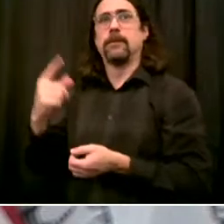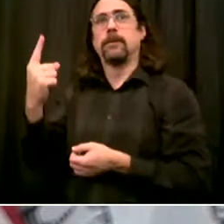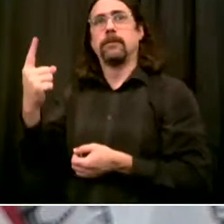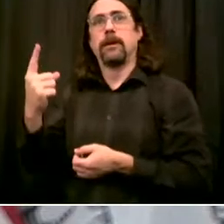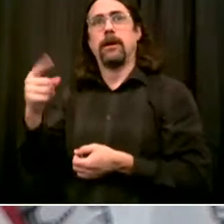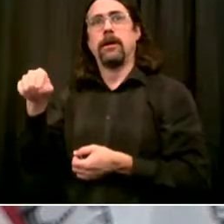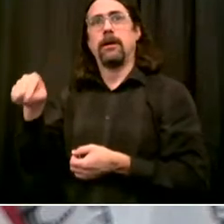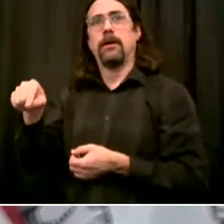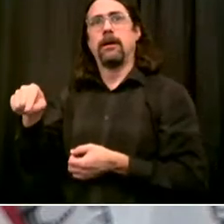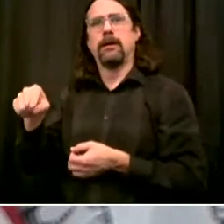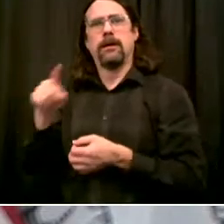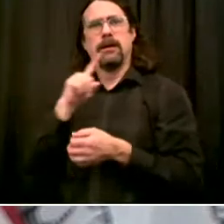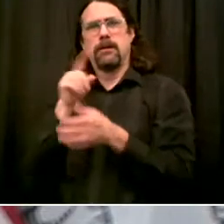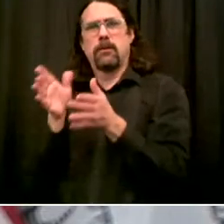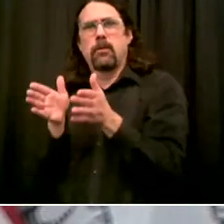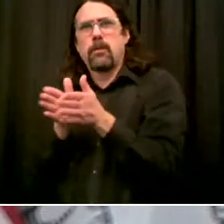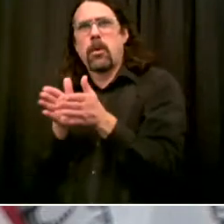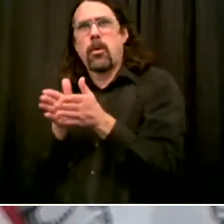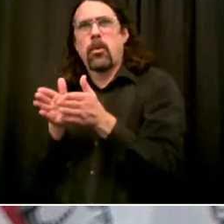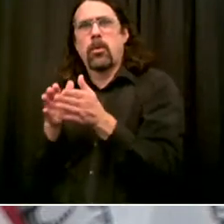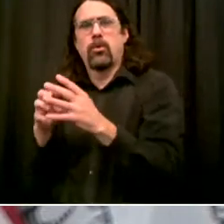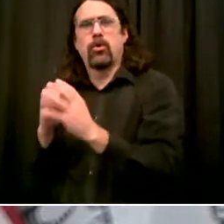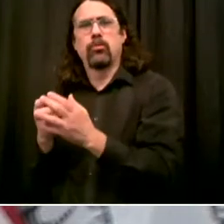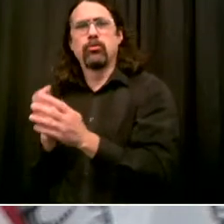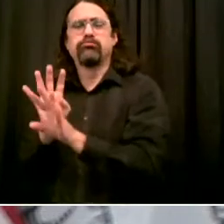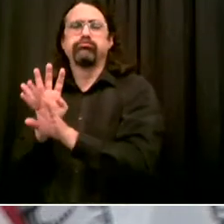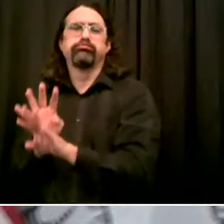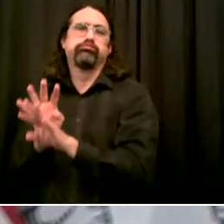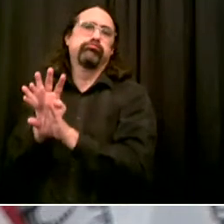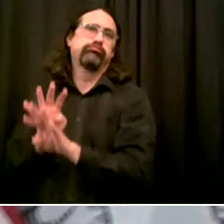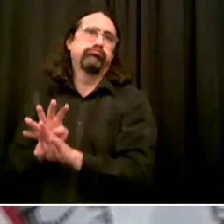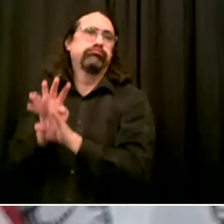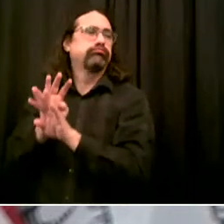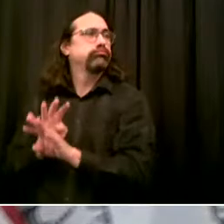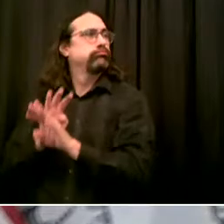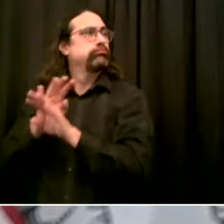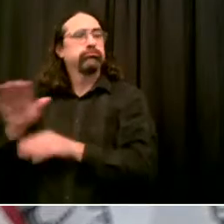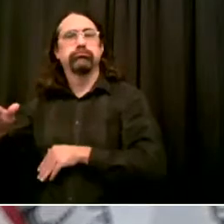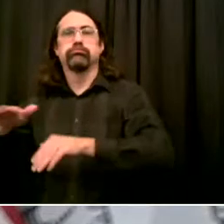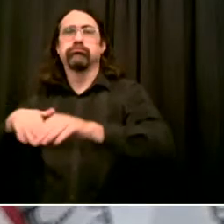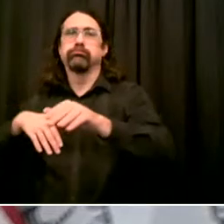A RELATIVELY SMALL GROUP TAKING UP LESS THAN A CITY BLOCK MAMAHIRCNG FROM 50 MAINZ STREET TO THE EAST VILLAGE.